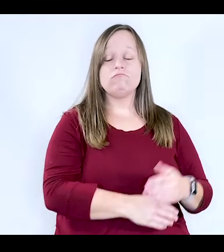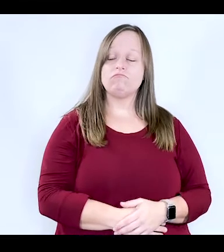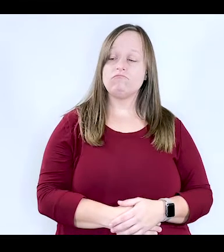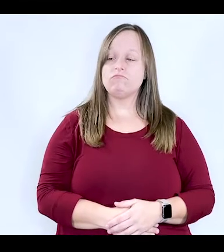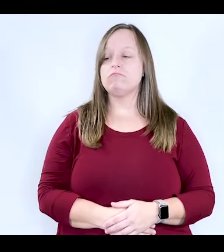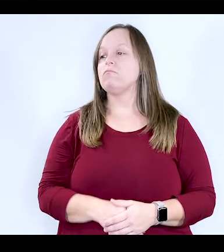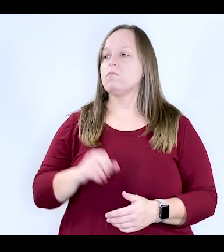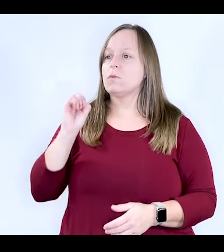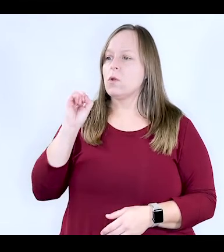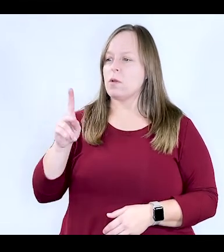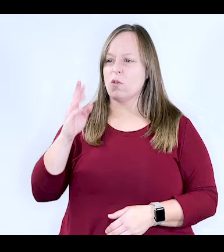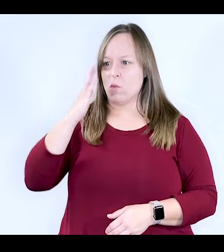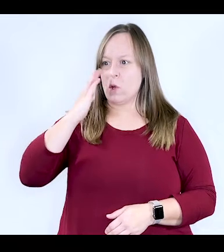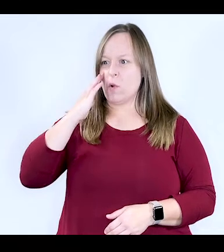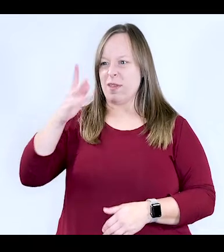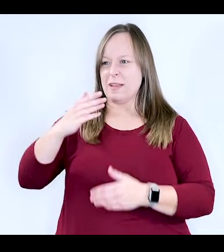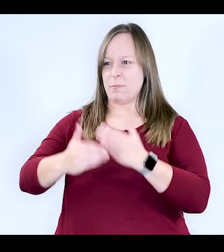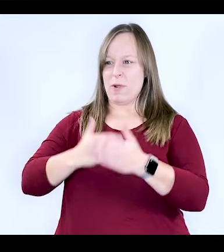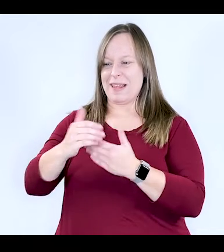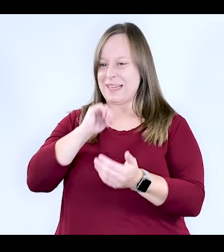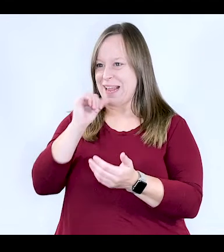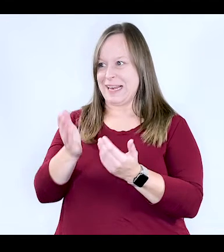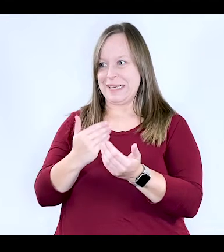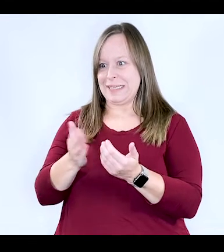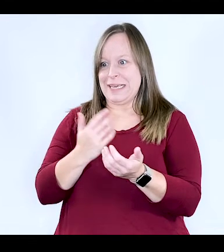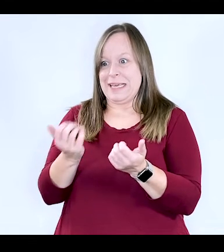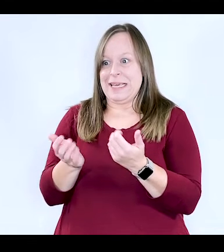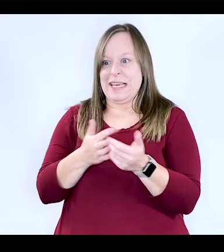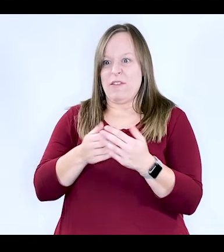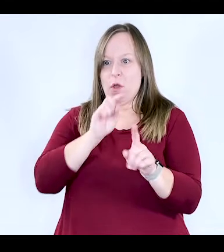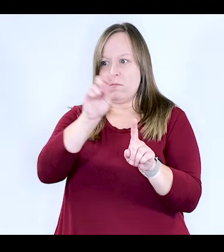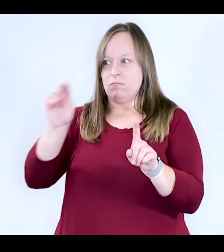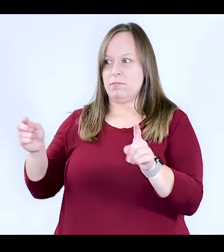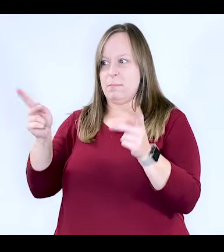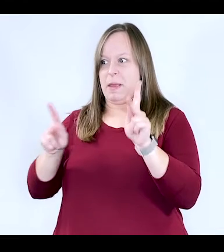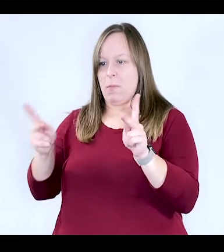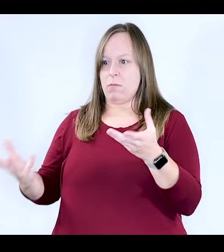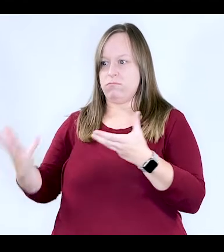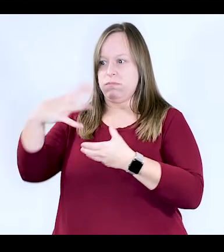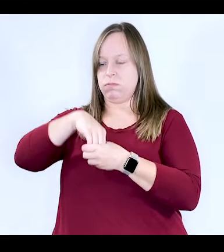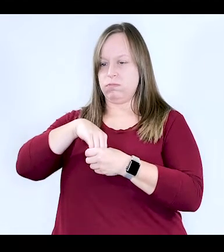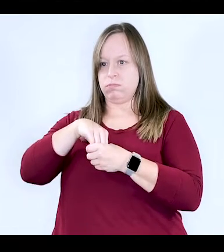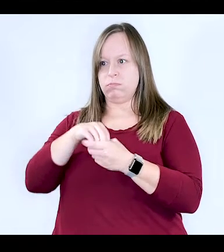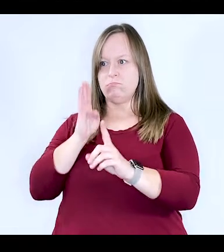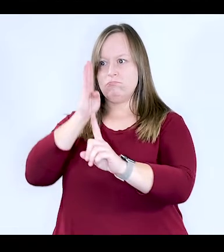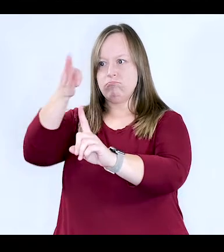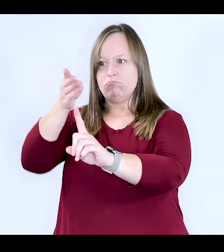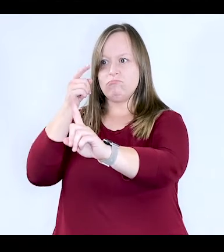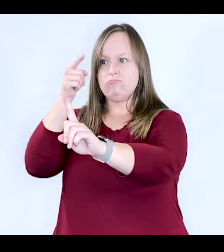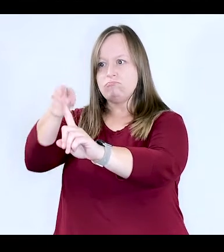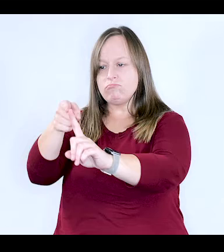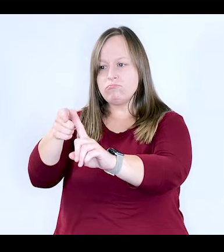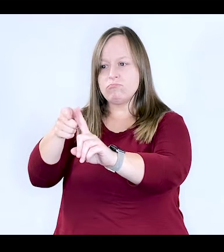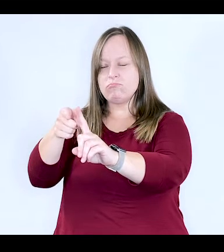And so we know that this process isn't easy, even if everyone involved has agreed that this is the path forward that they want to go,